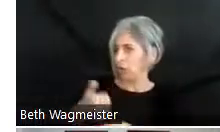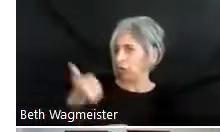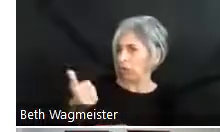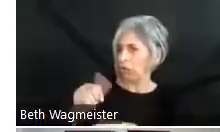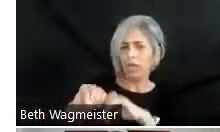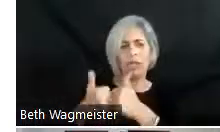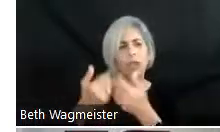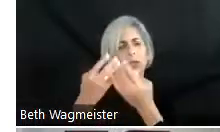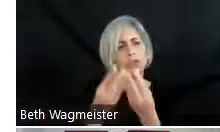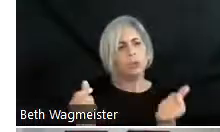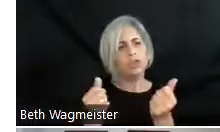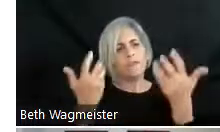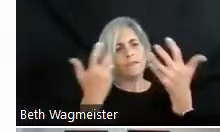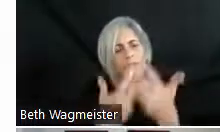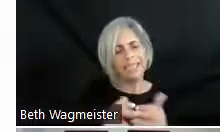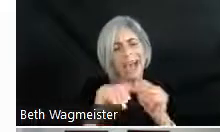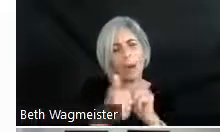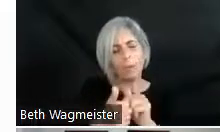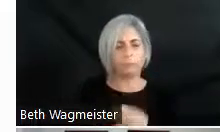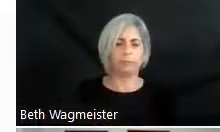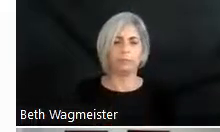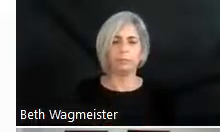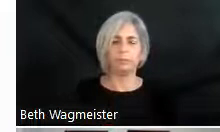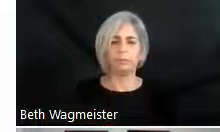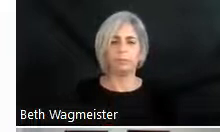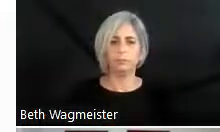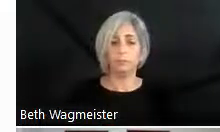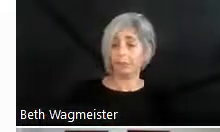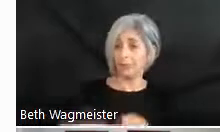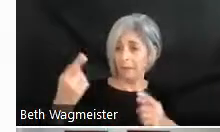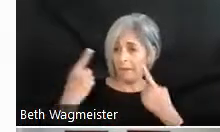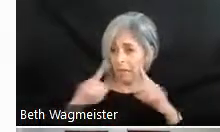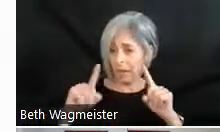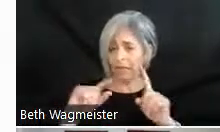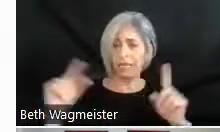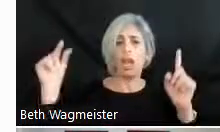with all those goals? And, finally, words. The words themselves